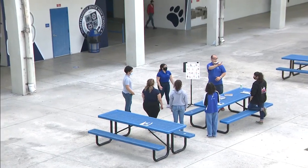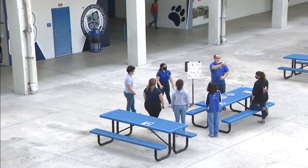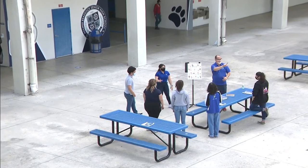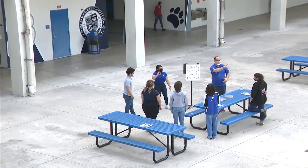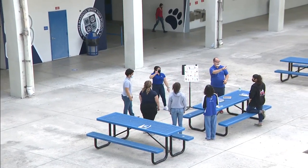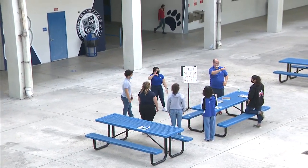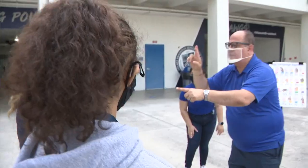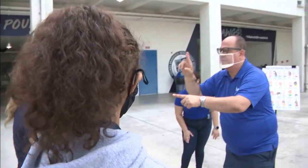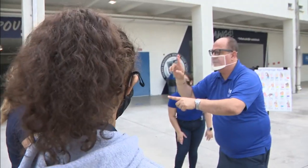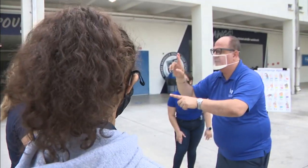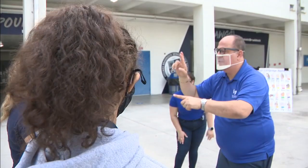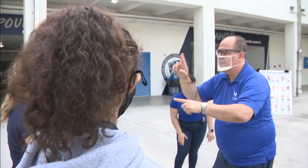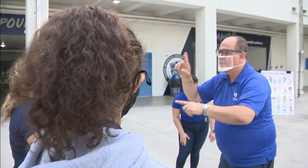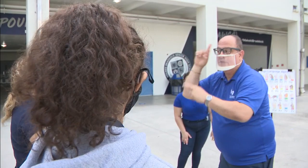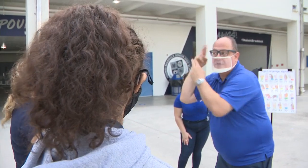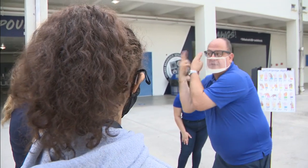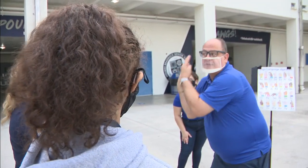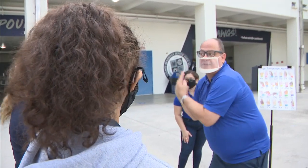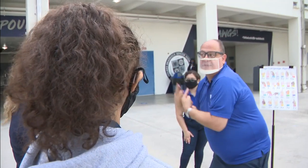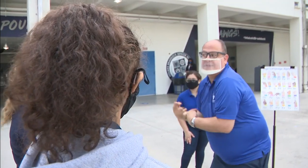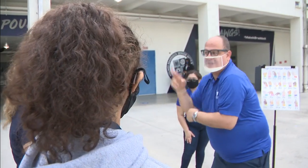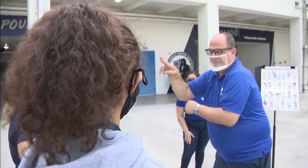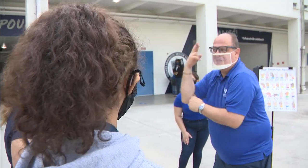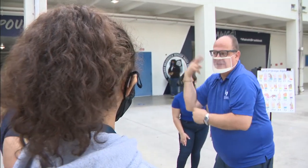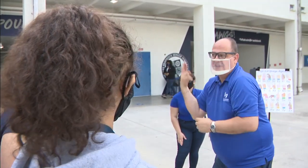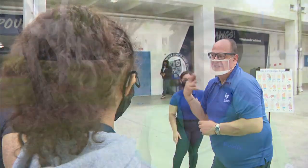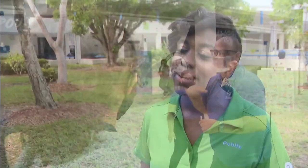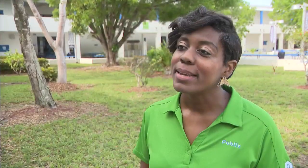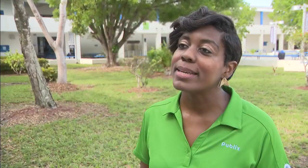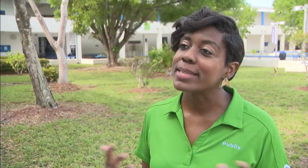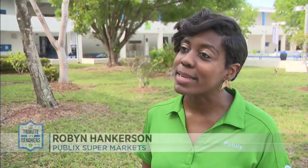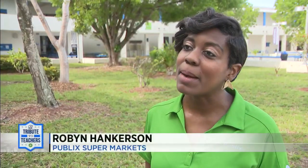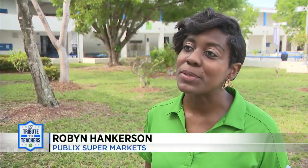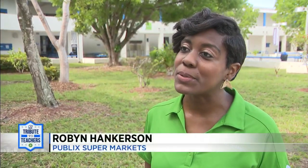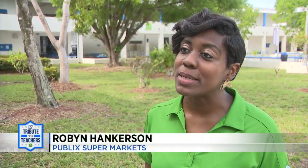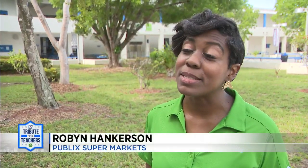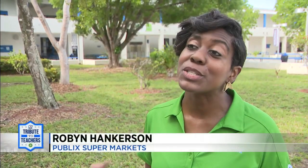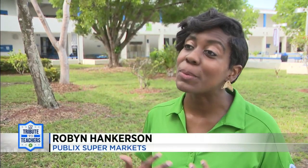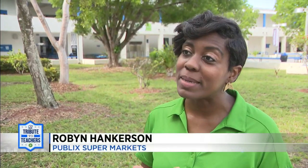LIFE, SO THIS MAKES HIM VERY